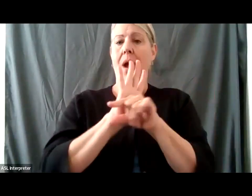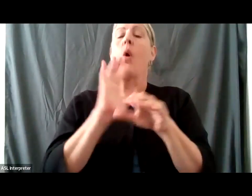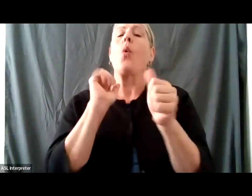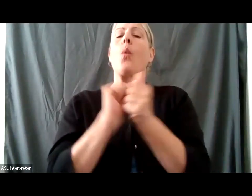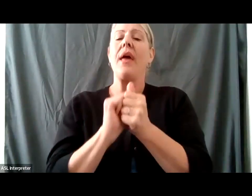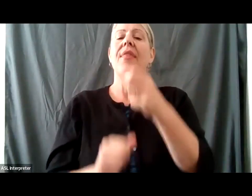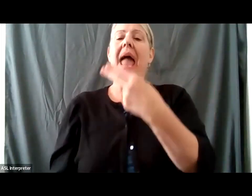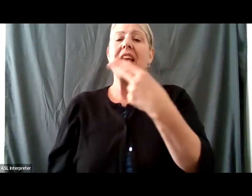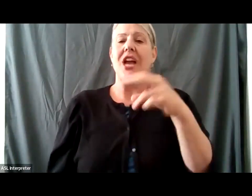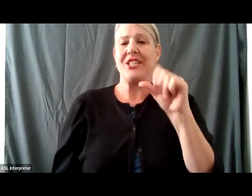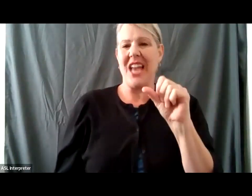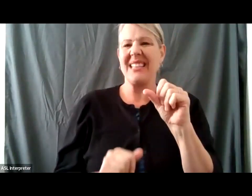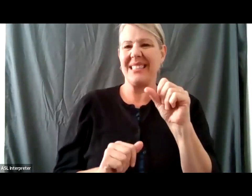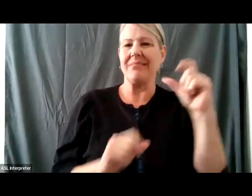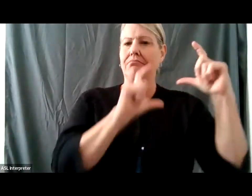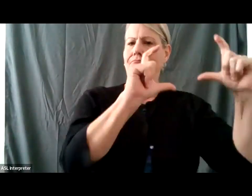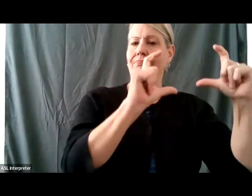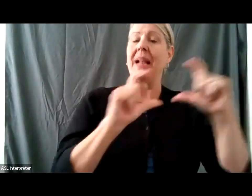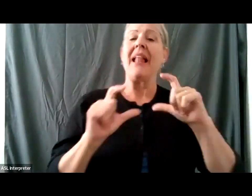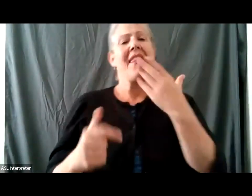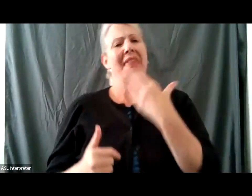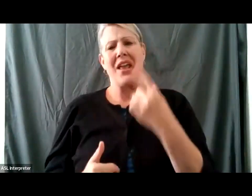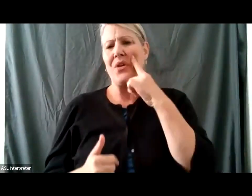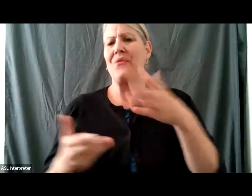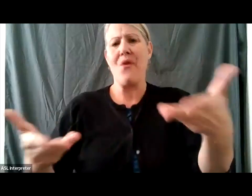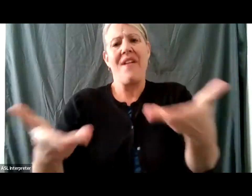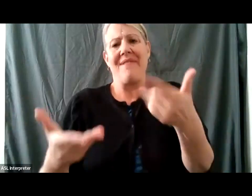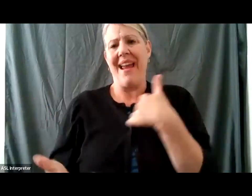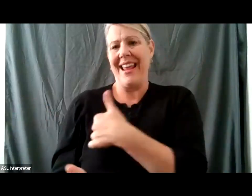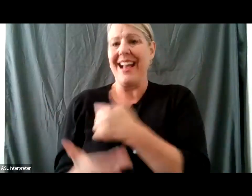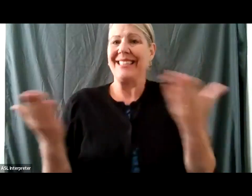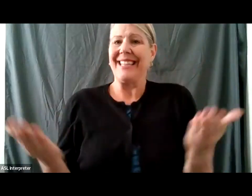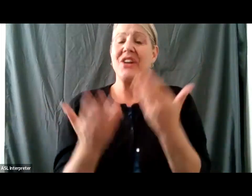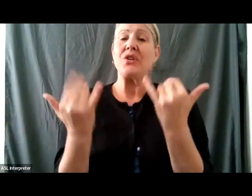And I want to thank you all for inviting us here today to talk about the HHS Section 504